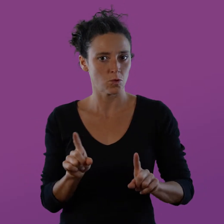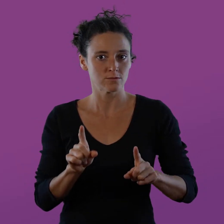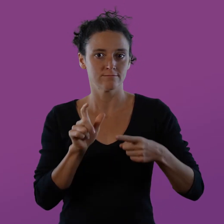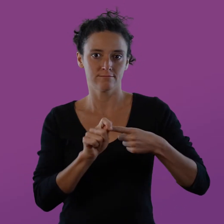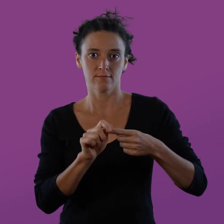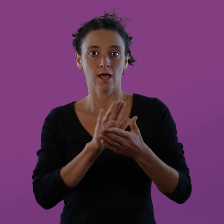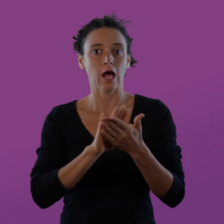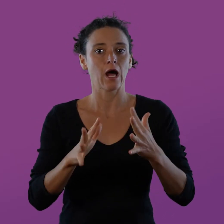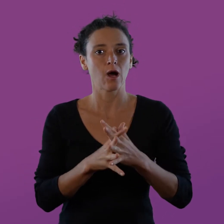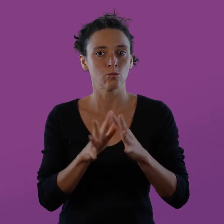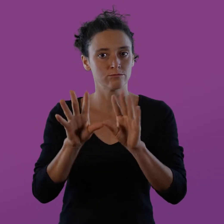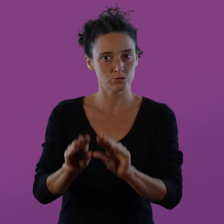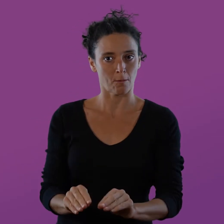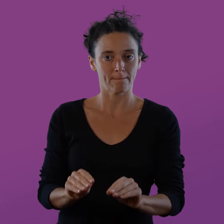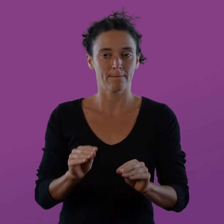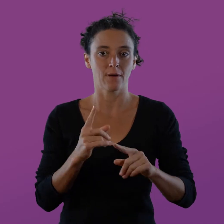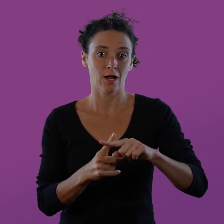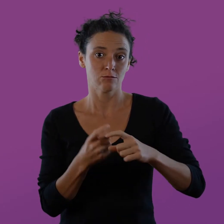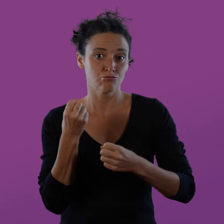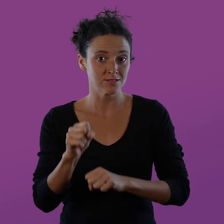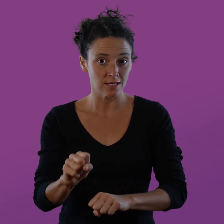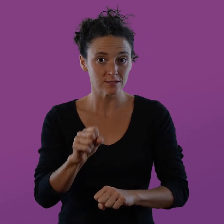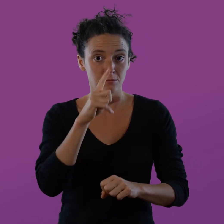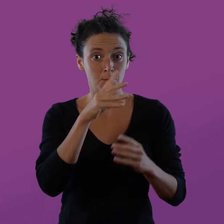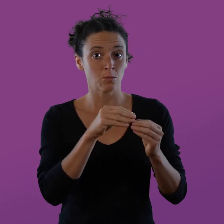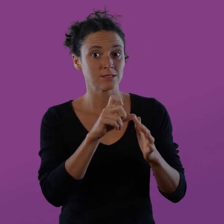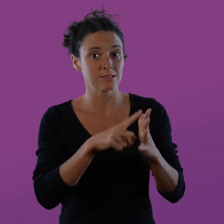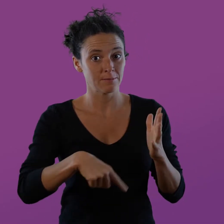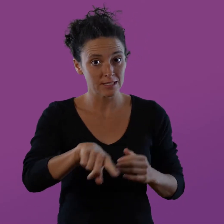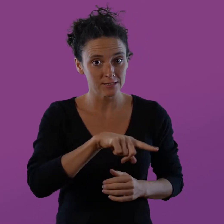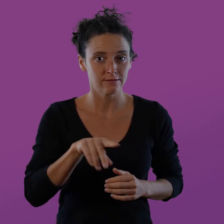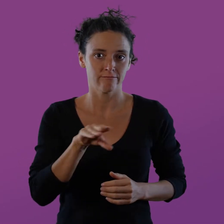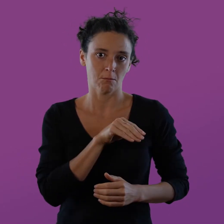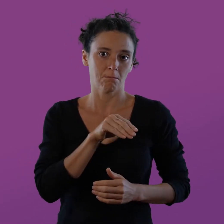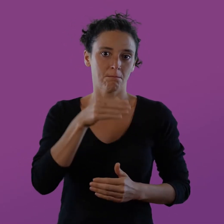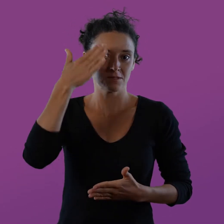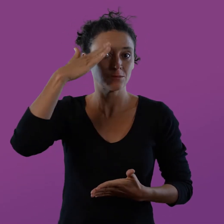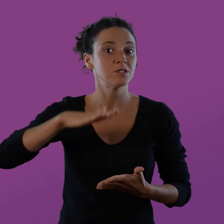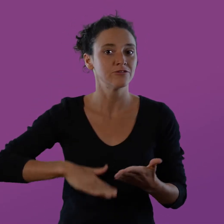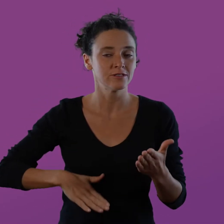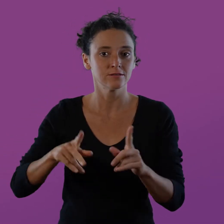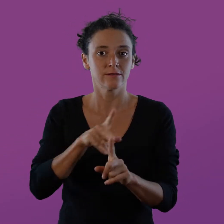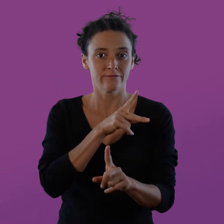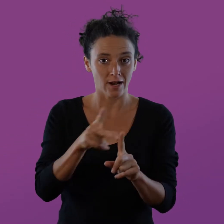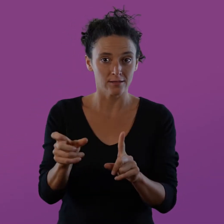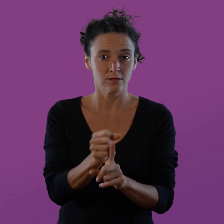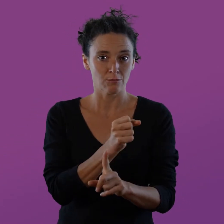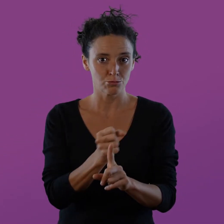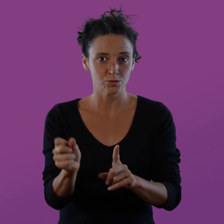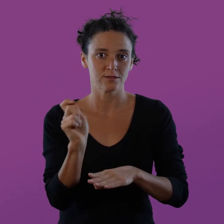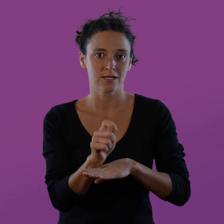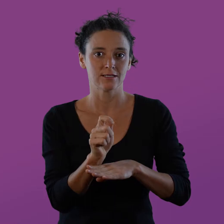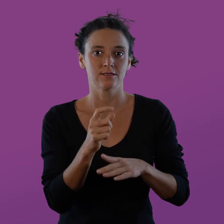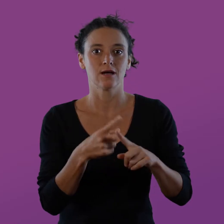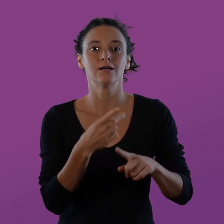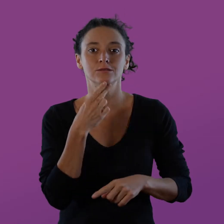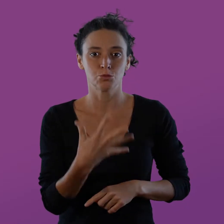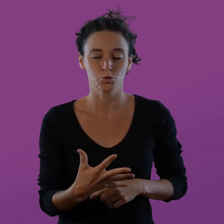what should be done to prevent and better protect people with - disability from experiencing violence, abuse, neglect and exploitation.